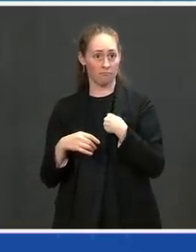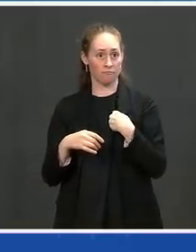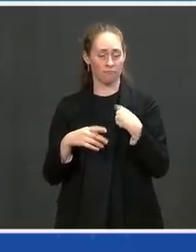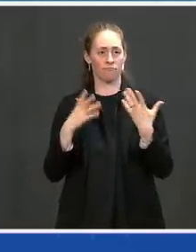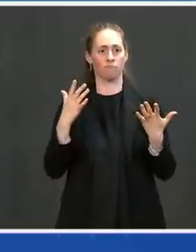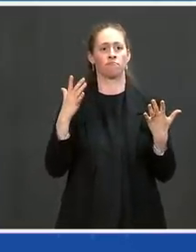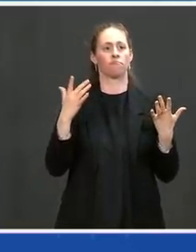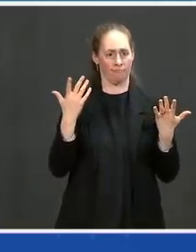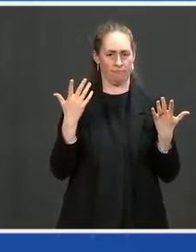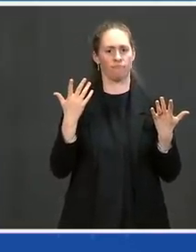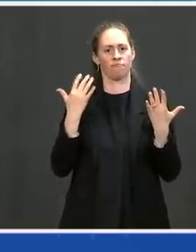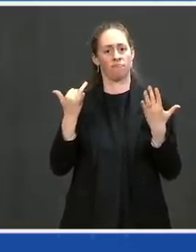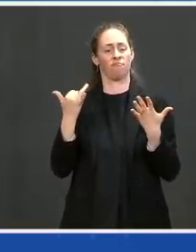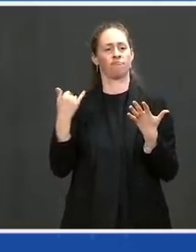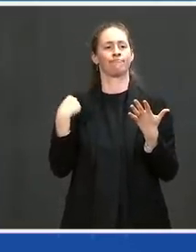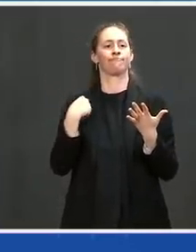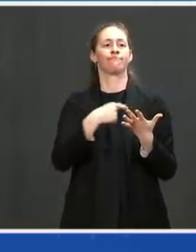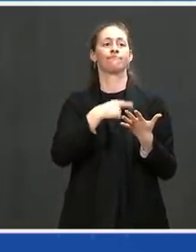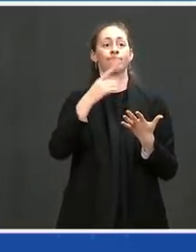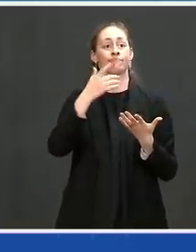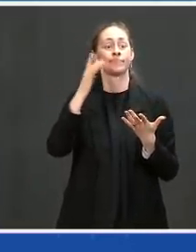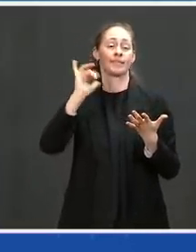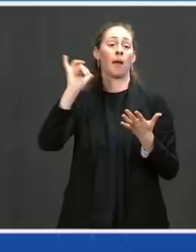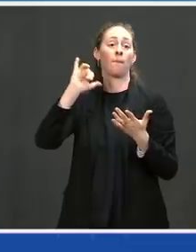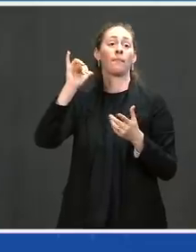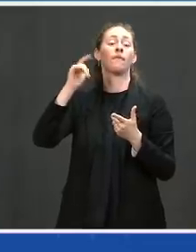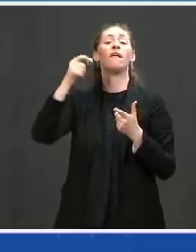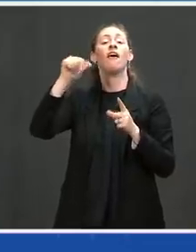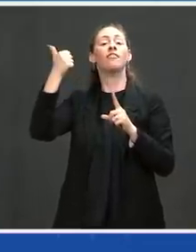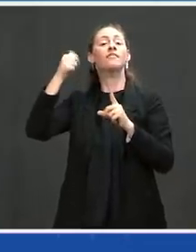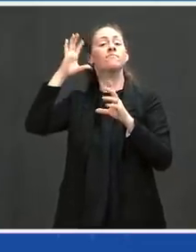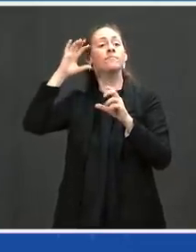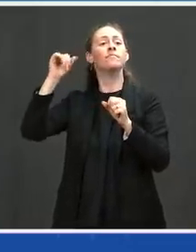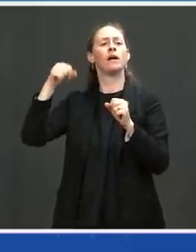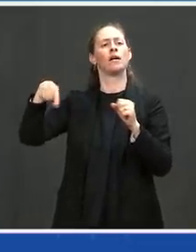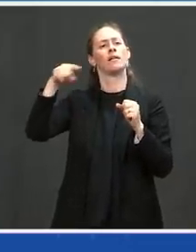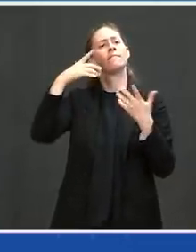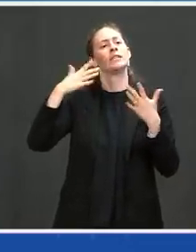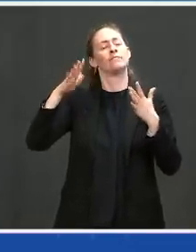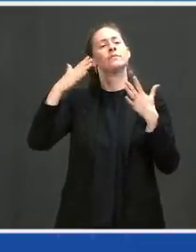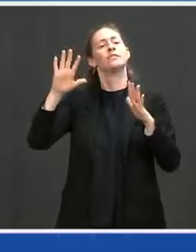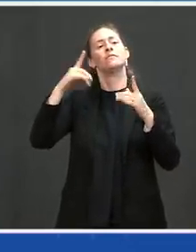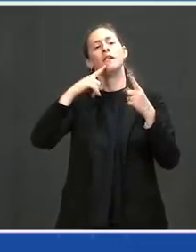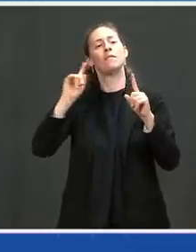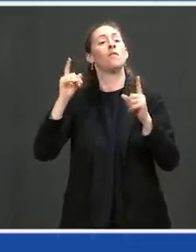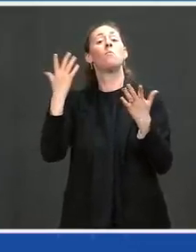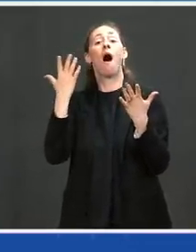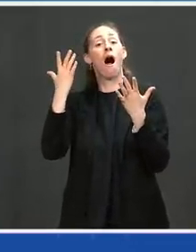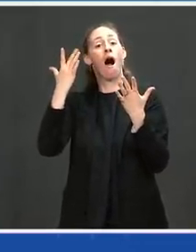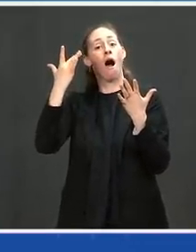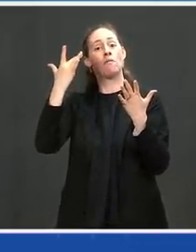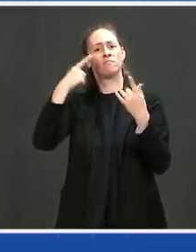better than me -- have been successful, in large part, because they know how to time what they're doing --